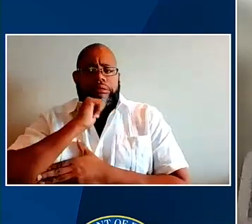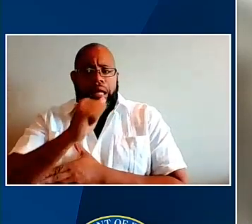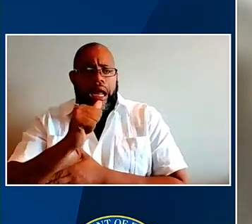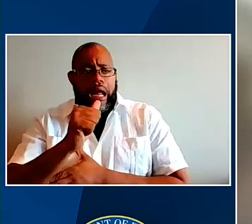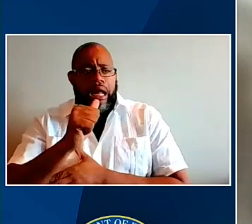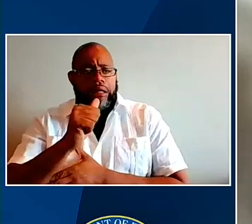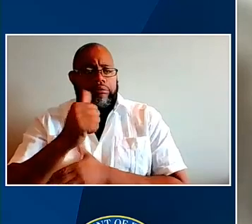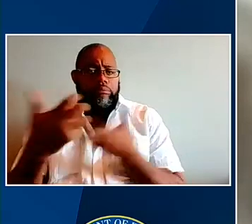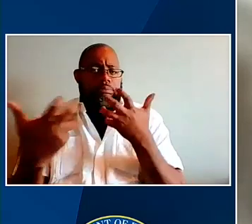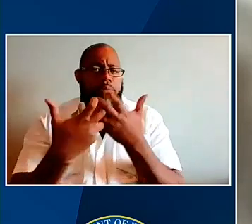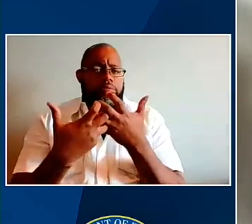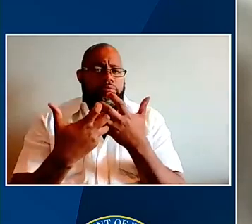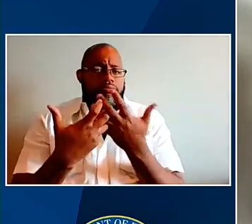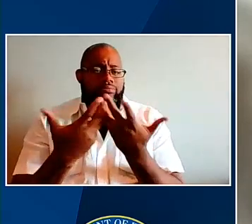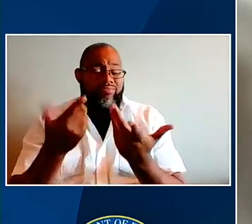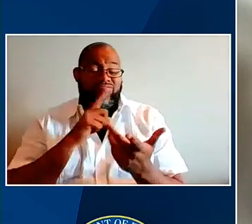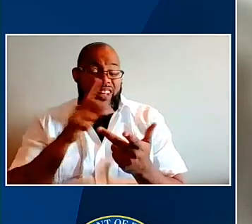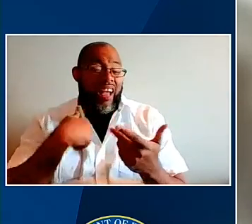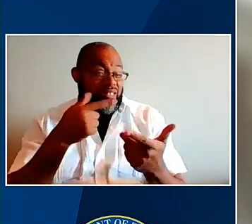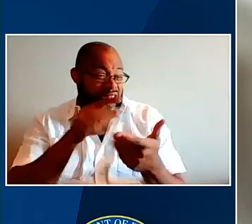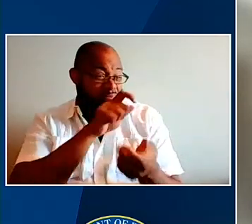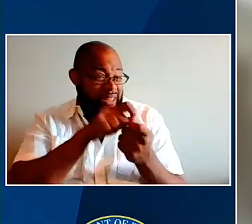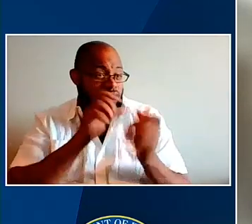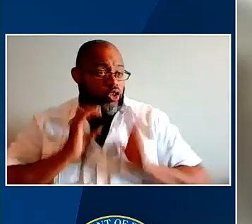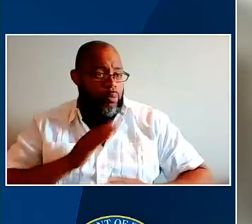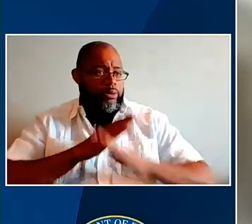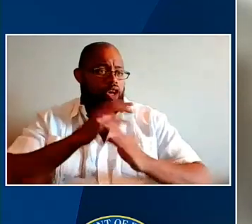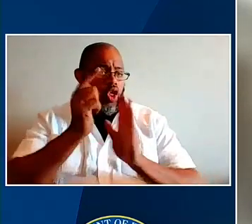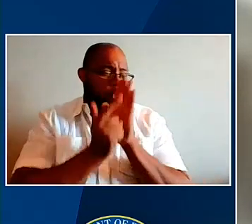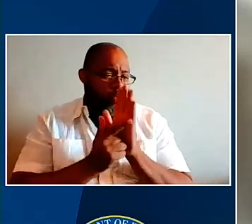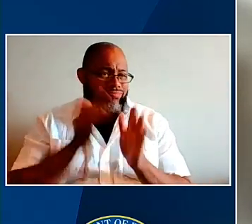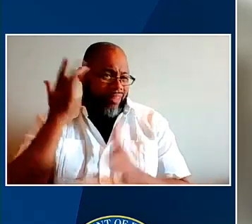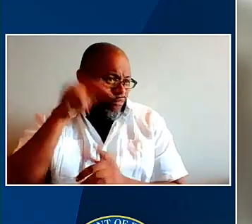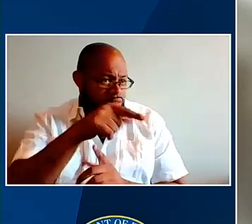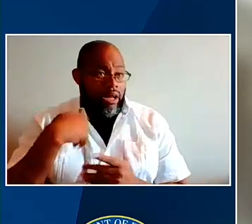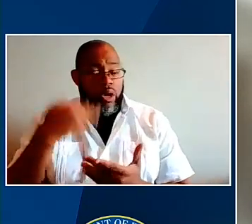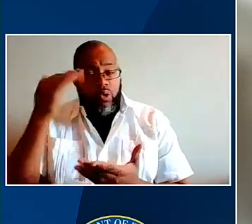and they have, again, very specific consumer protection laws. But as far as I know, that's not going on.